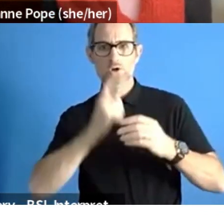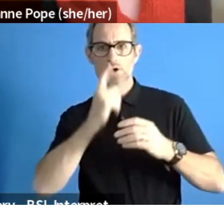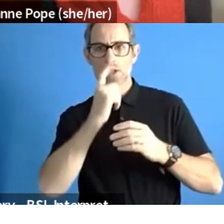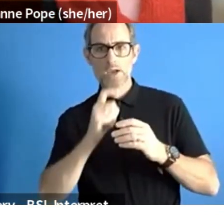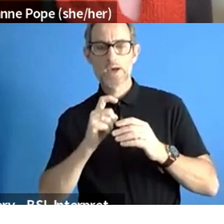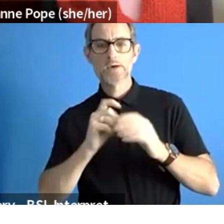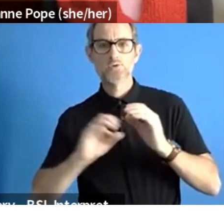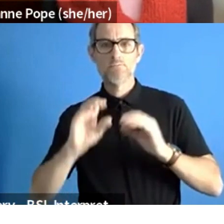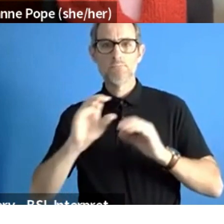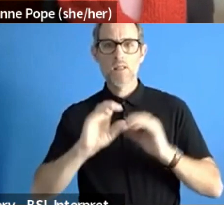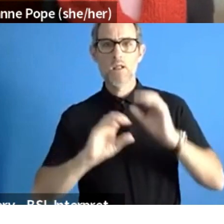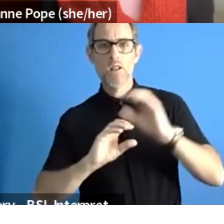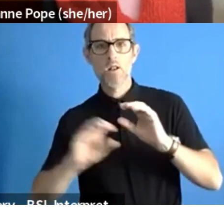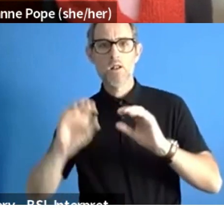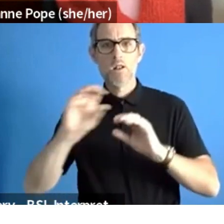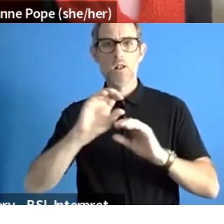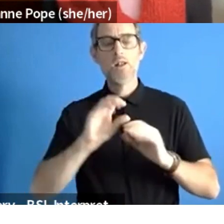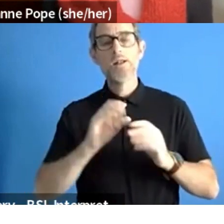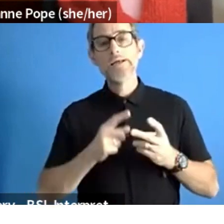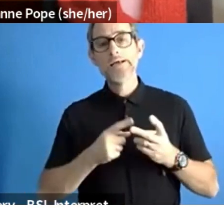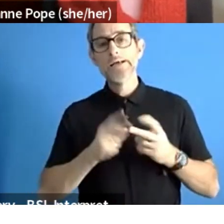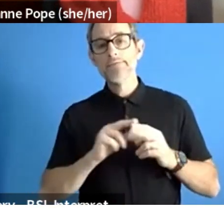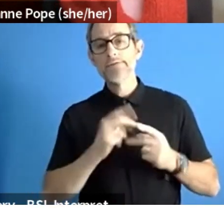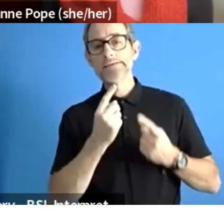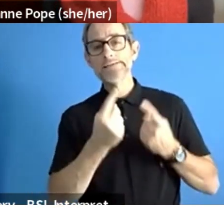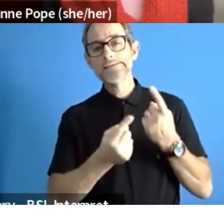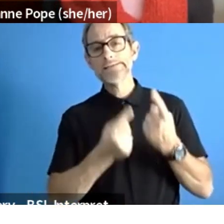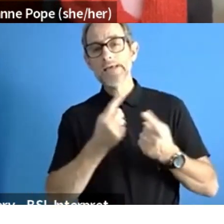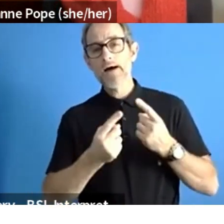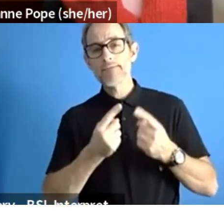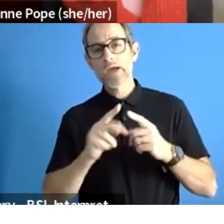have external organisations building tools, don't be afraid to lean on them